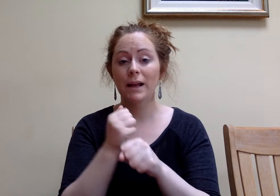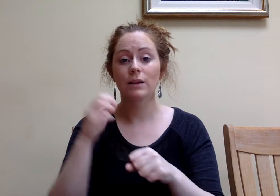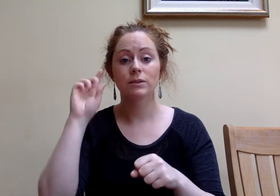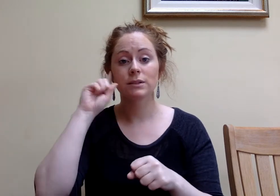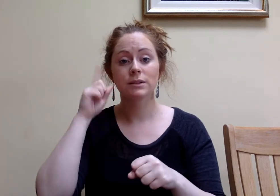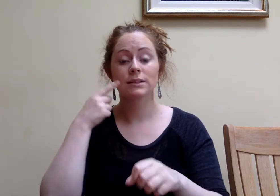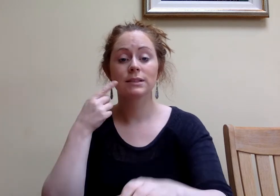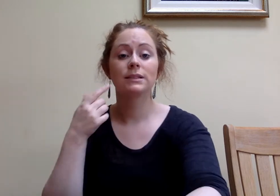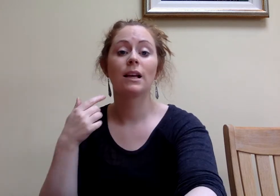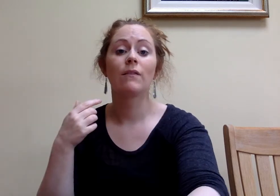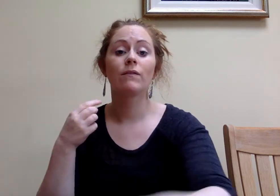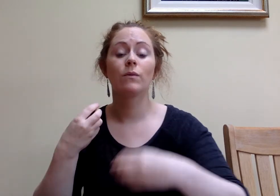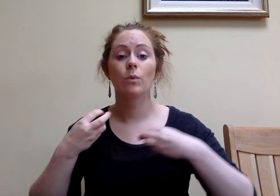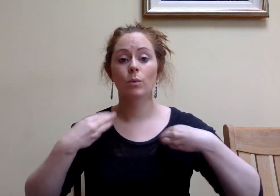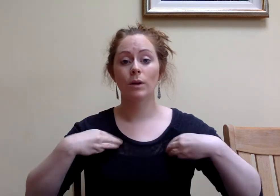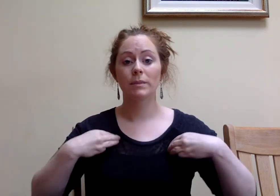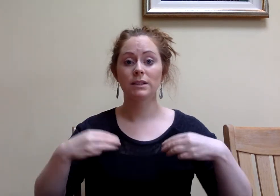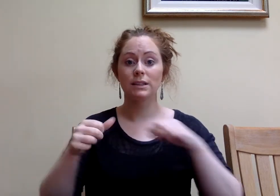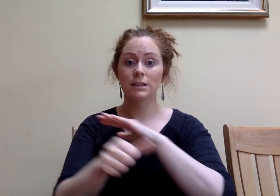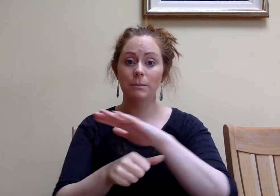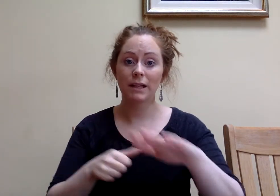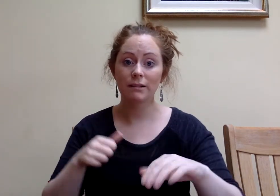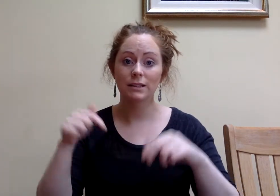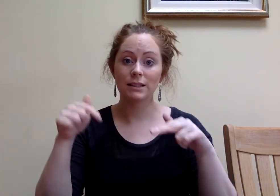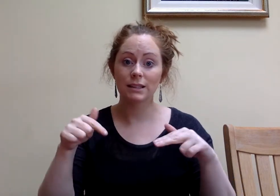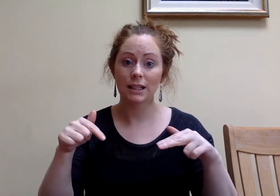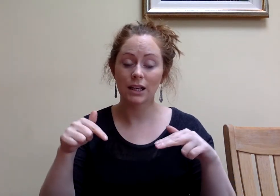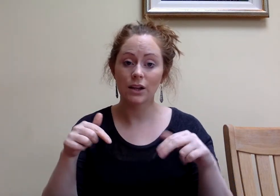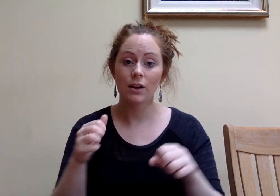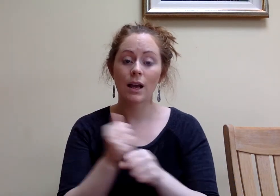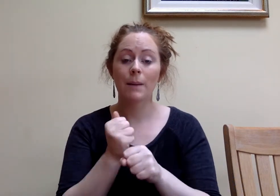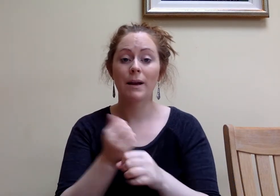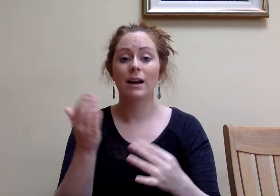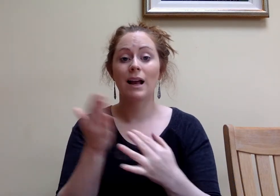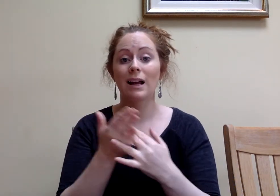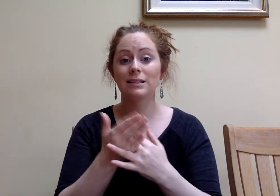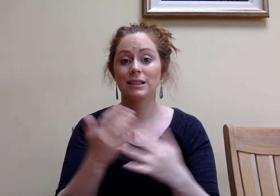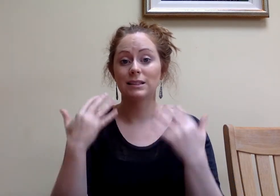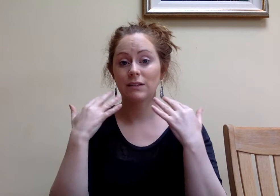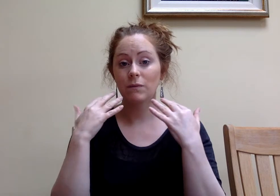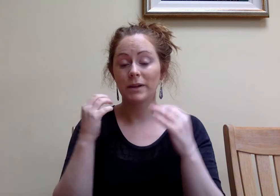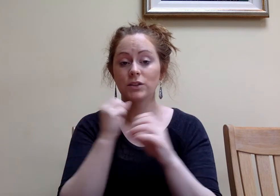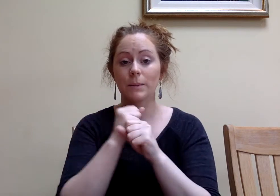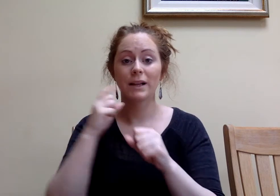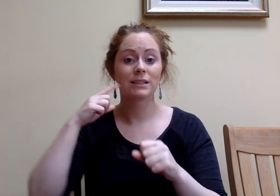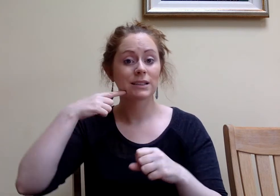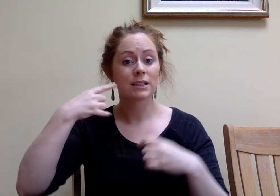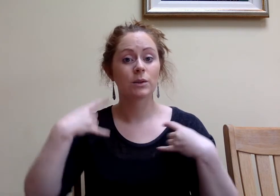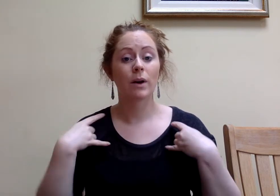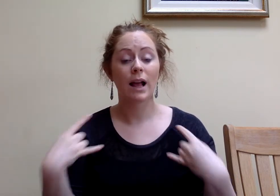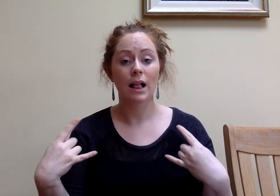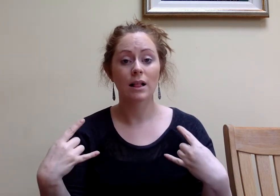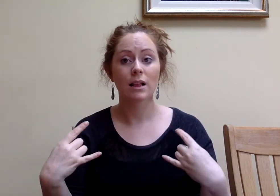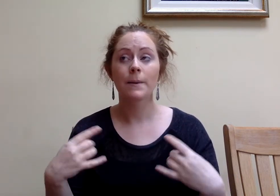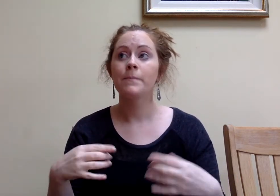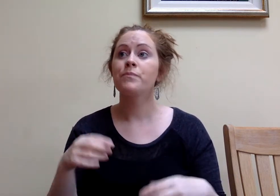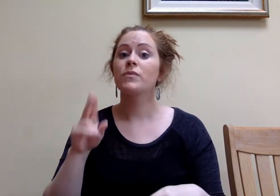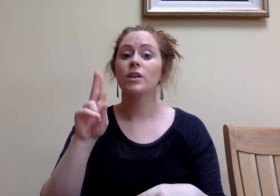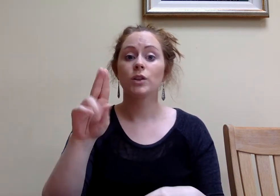experiences of accessing sexual health services and information.